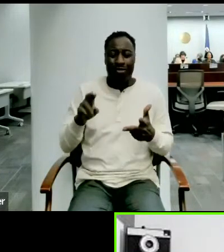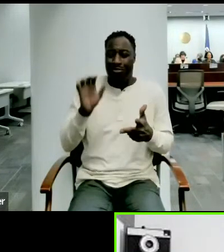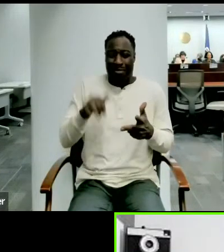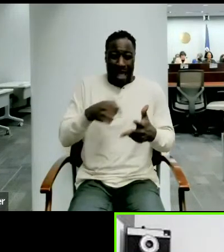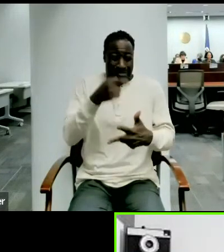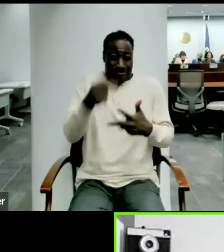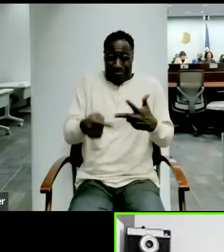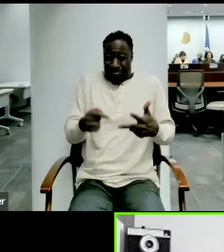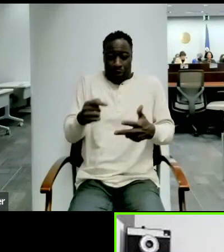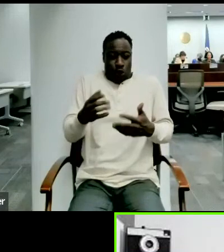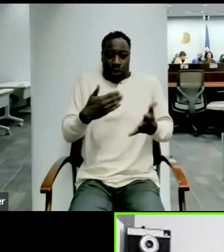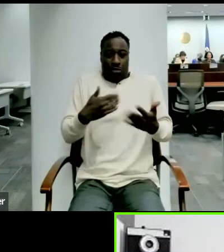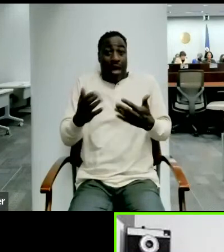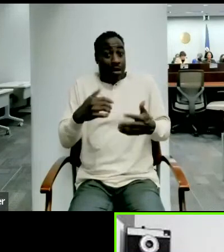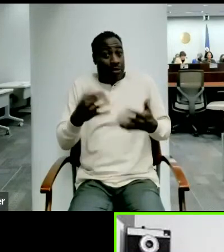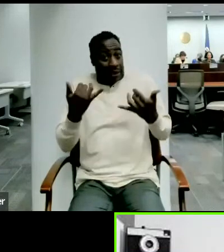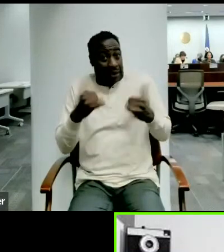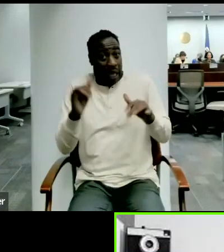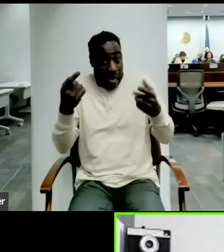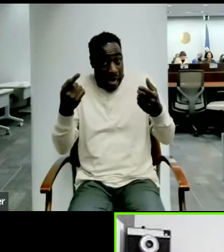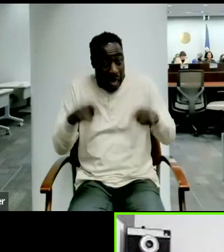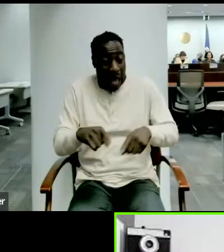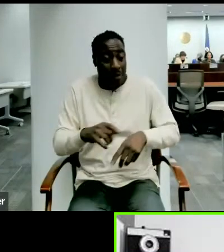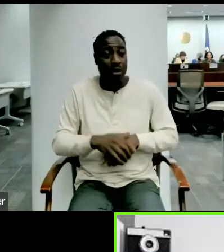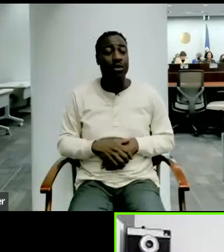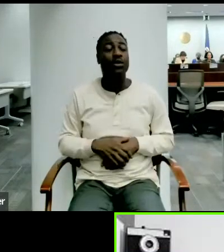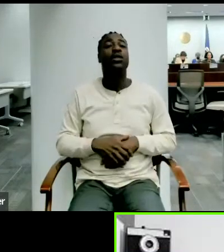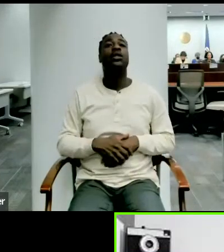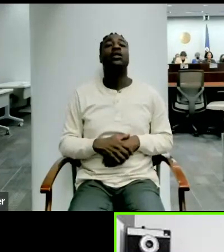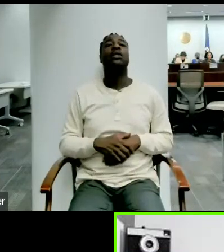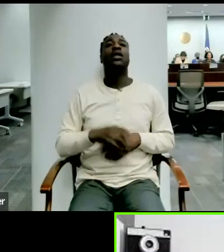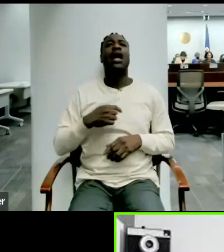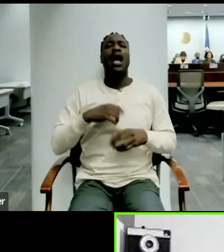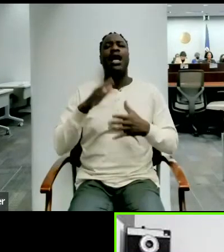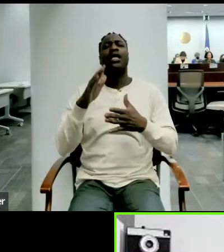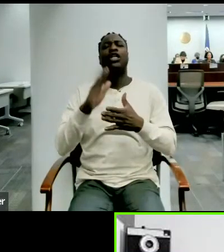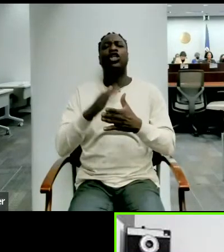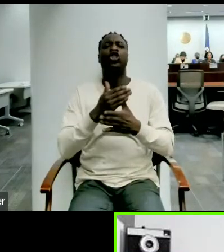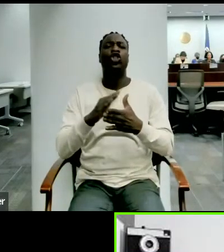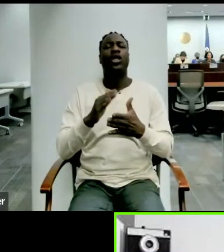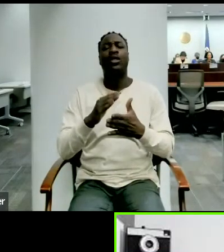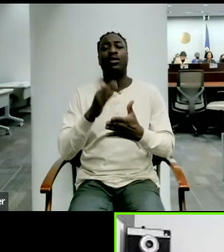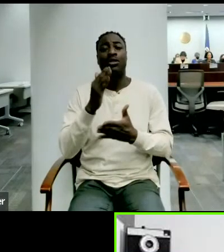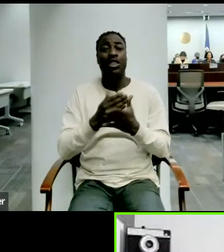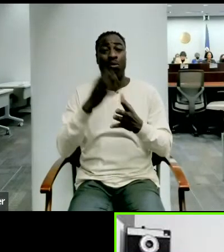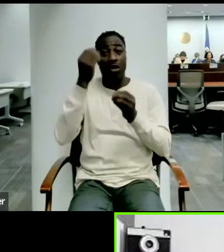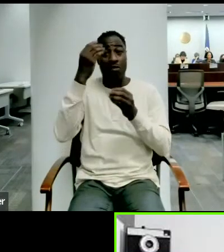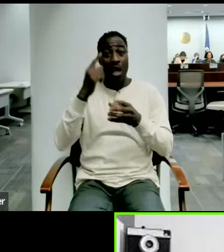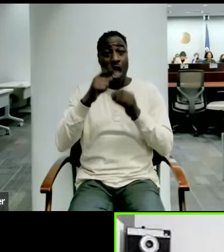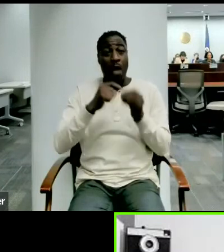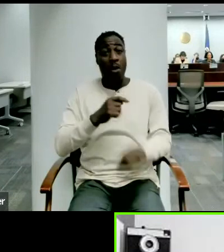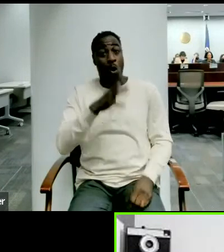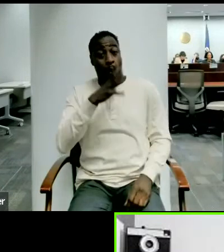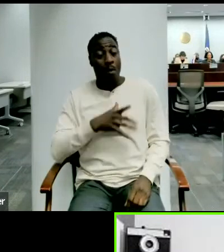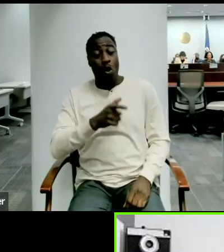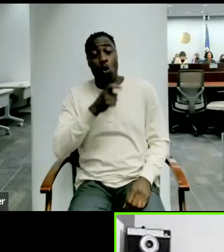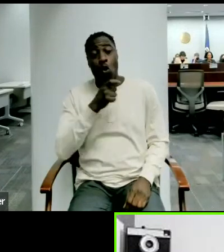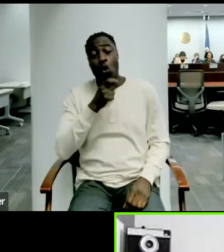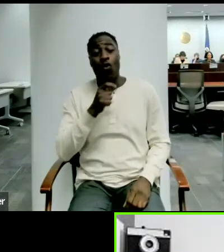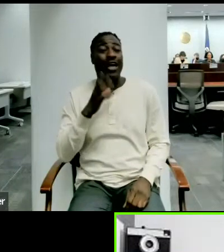It happens, um I shared some, a statistic about woman that experience age discrimination and